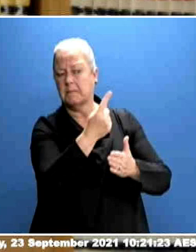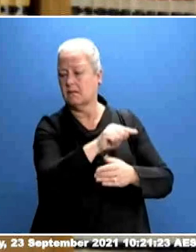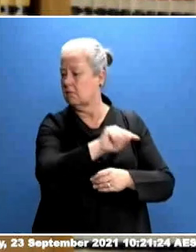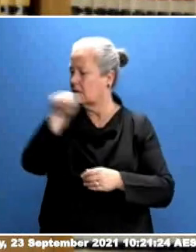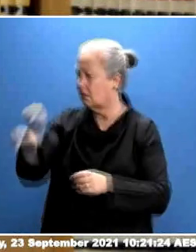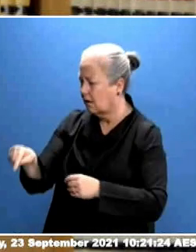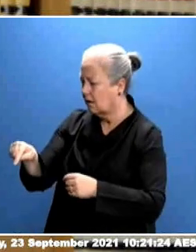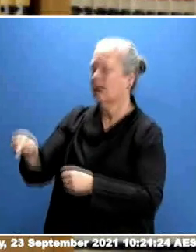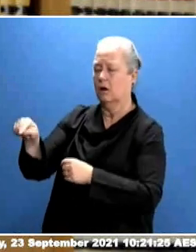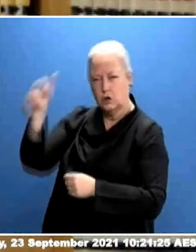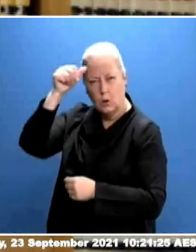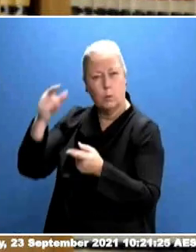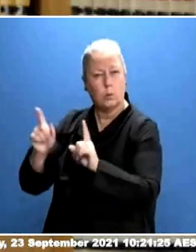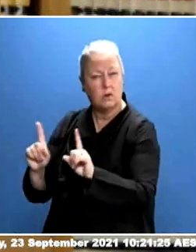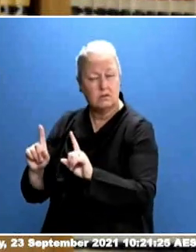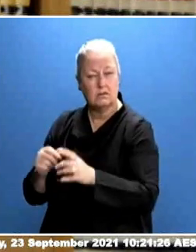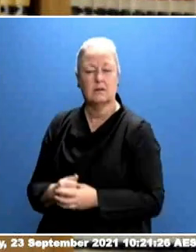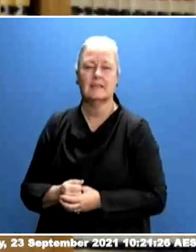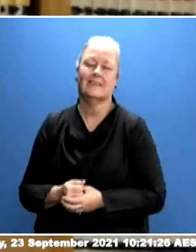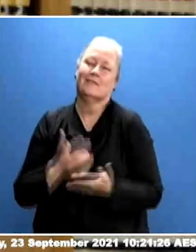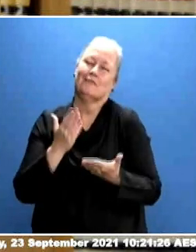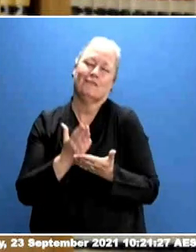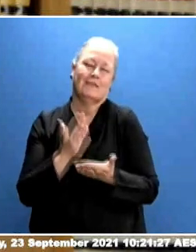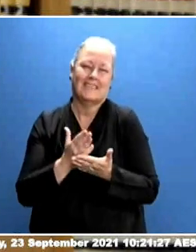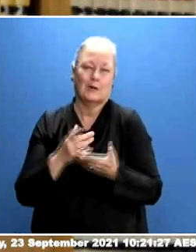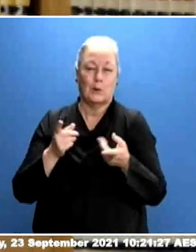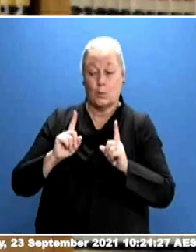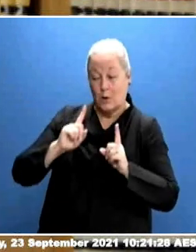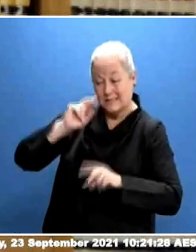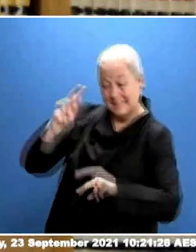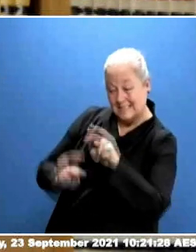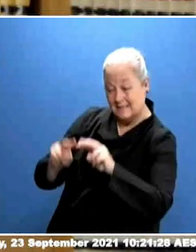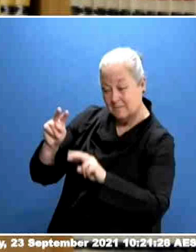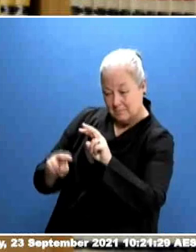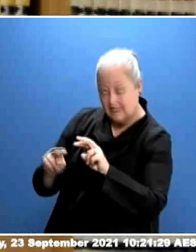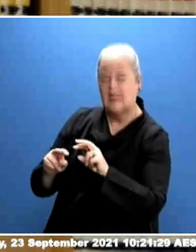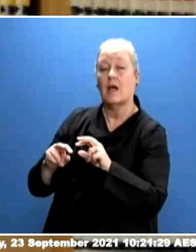This is where it comes down to the definition of assessment and what people are hoping to achieve in that space.